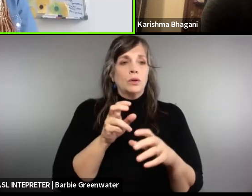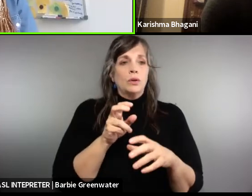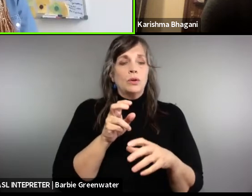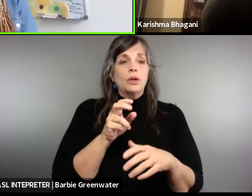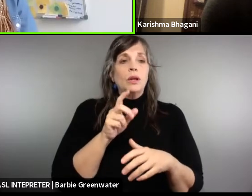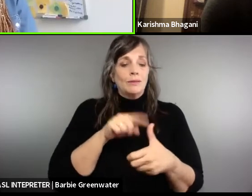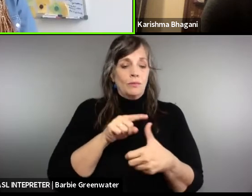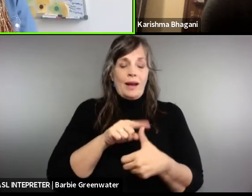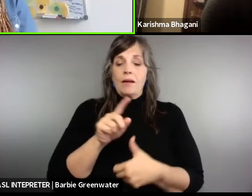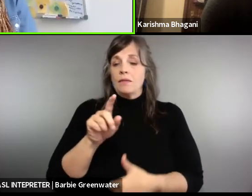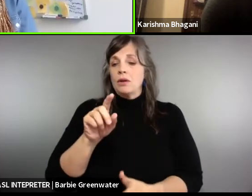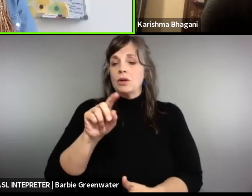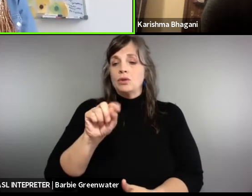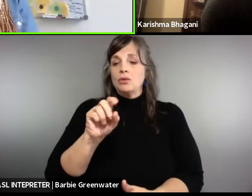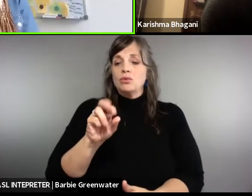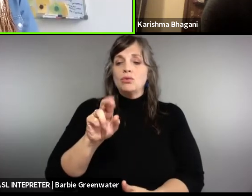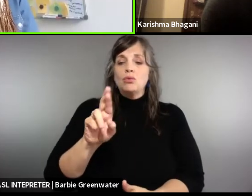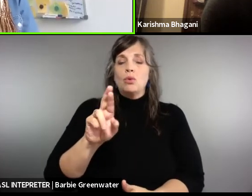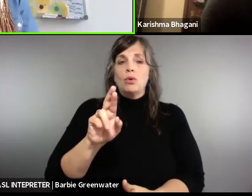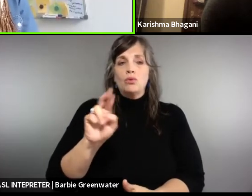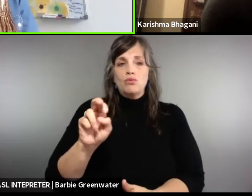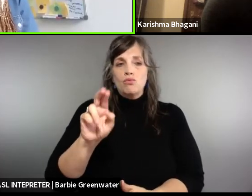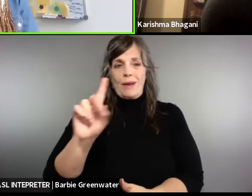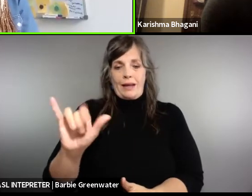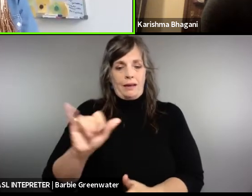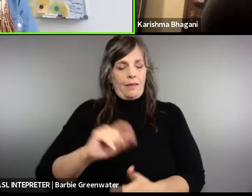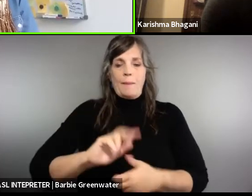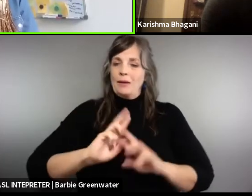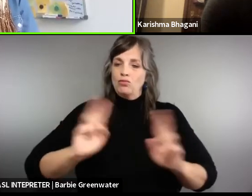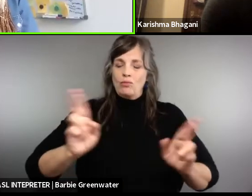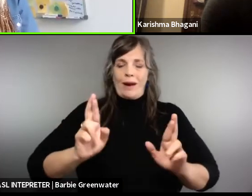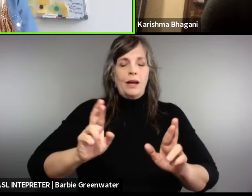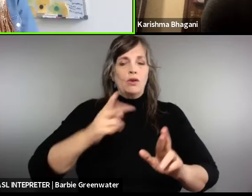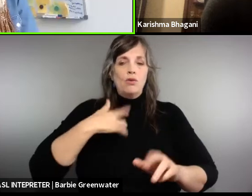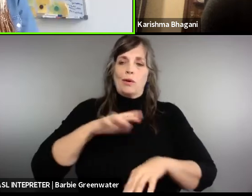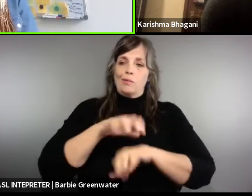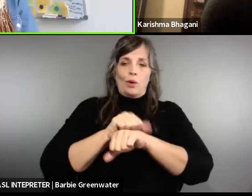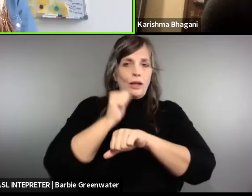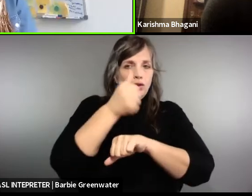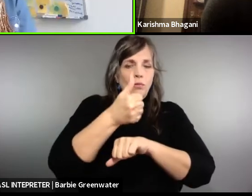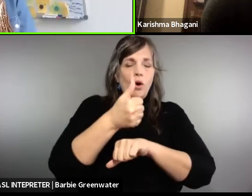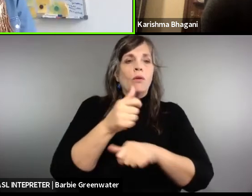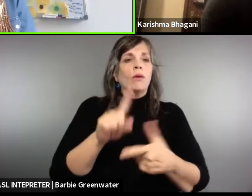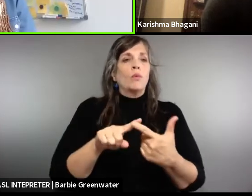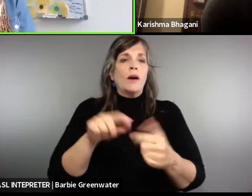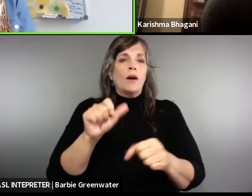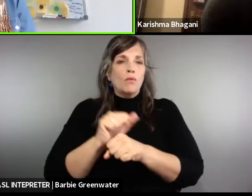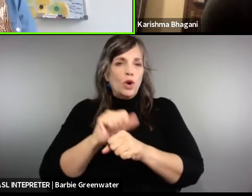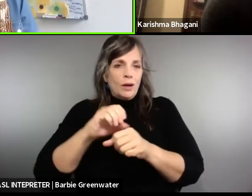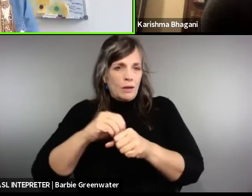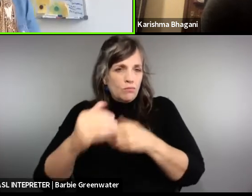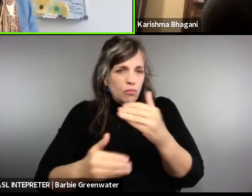that someone can book tomorrow. Then we have the work in progress which still needs a bit of investment. It might be creative.